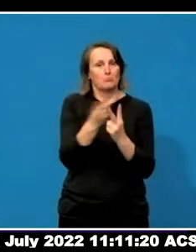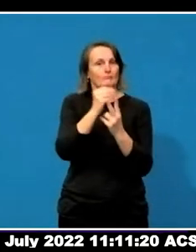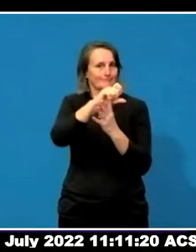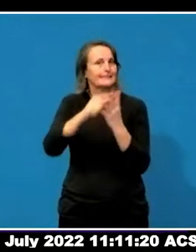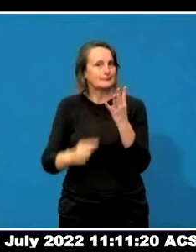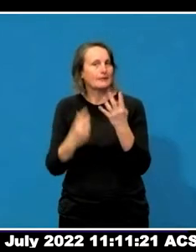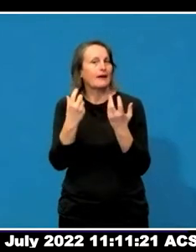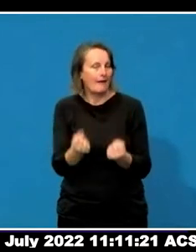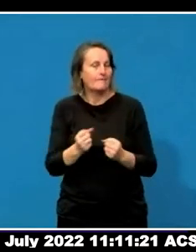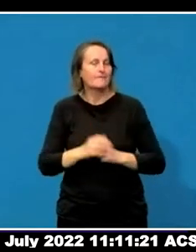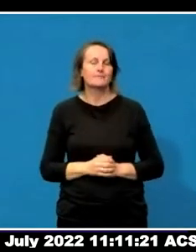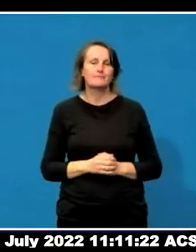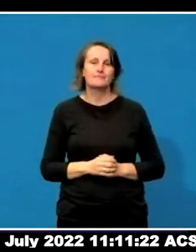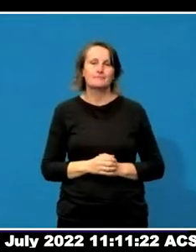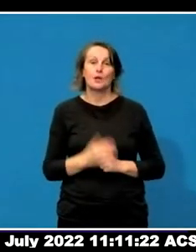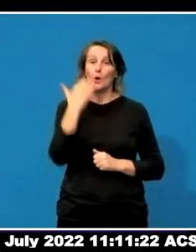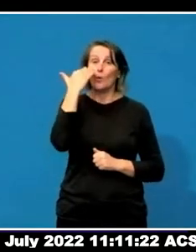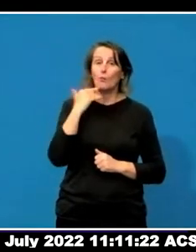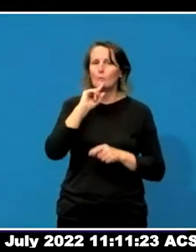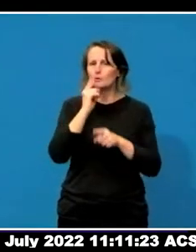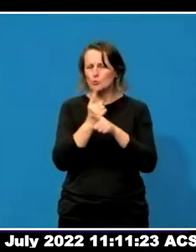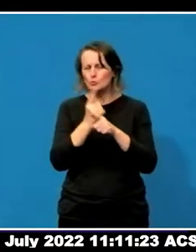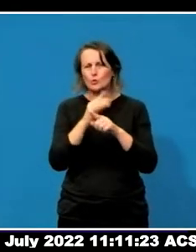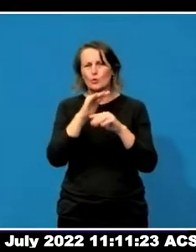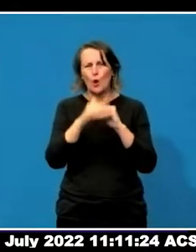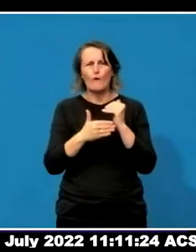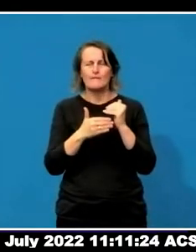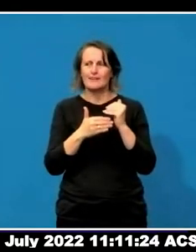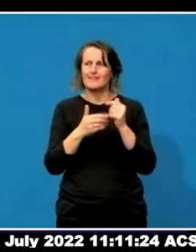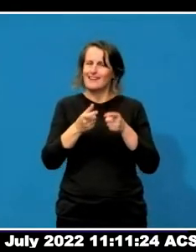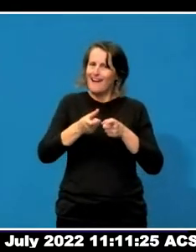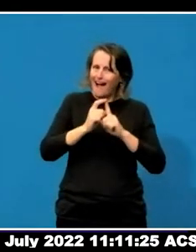She will speak about the complexities of navigating through the NDIS for First Nations